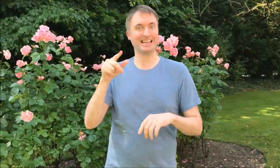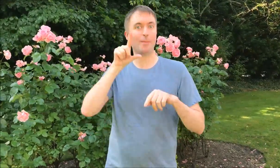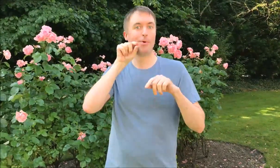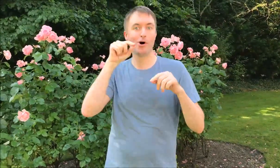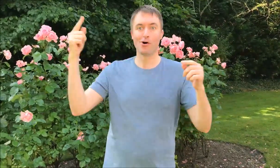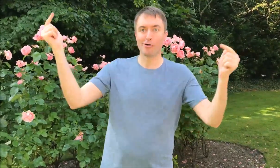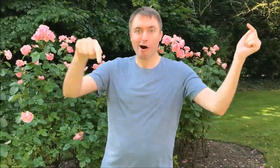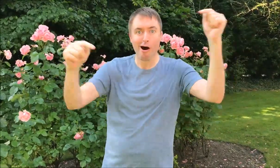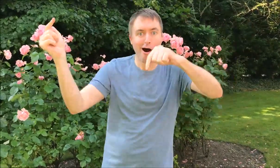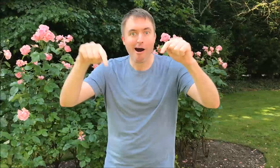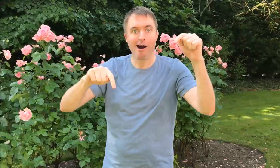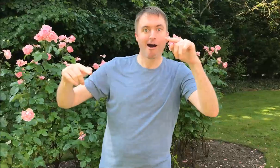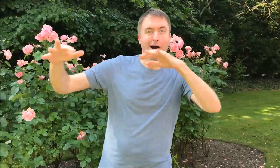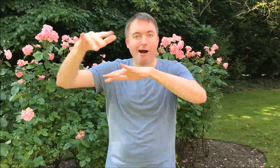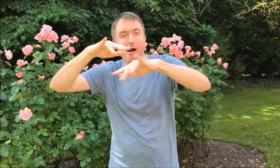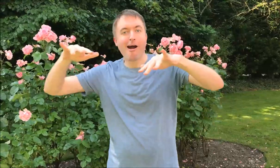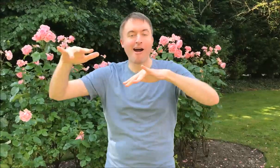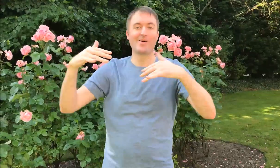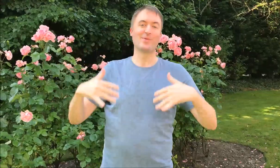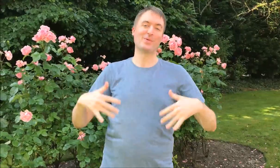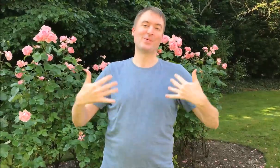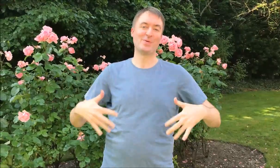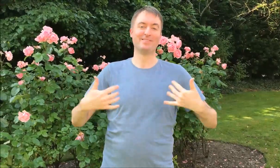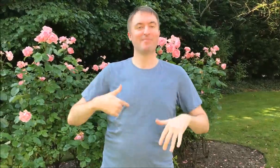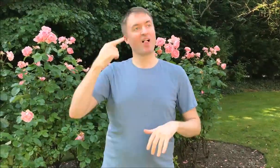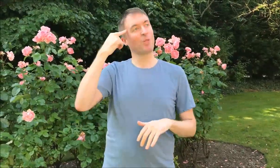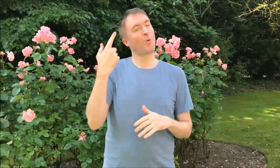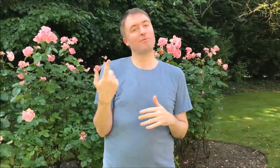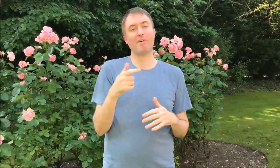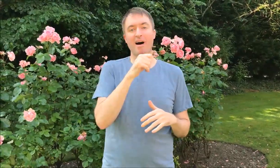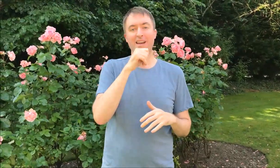It has been lovely to see them fly to the table,